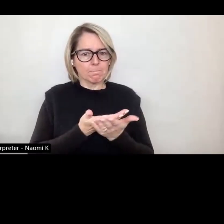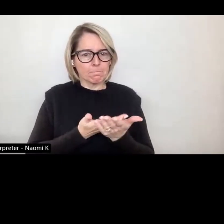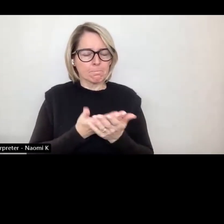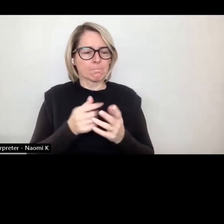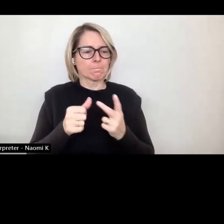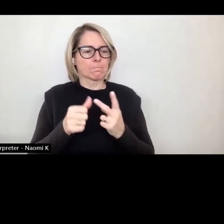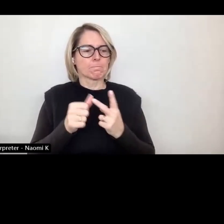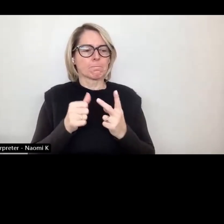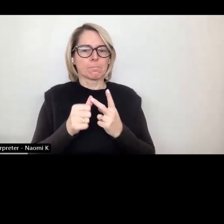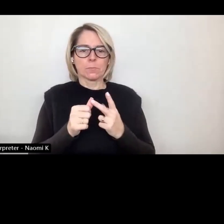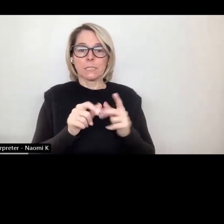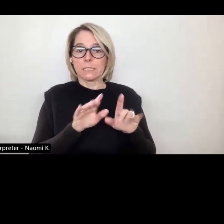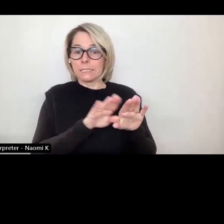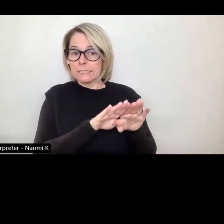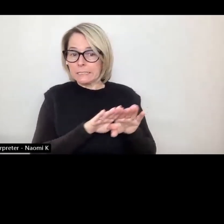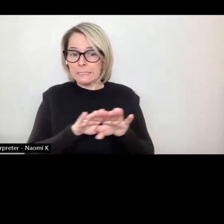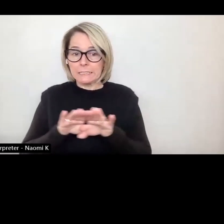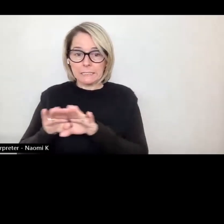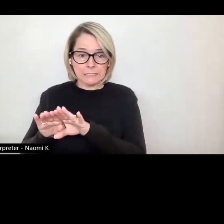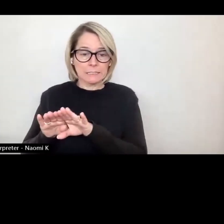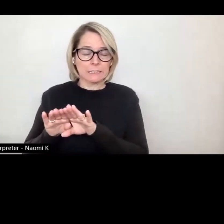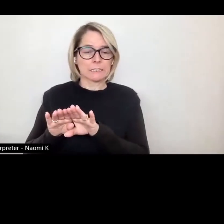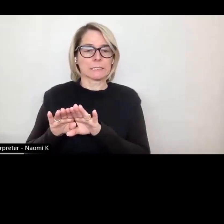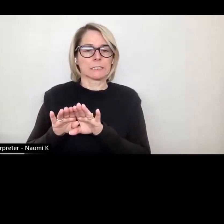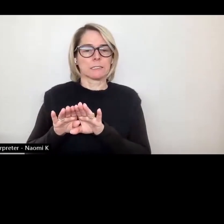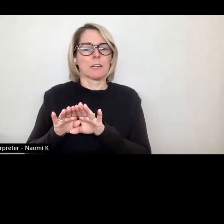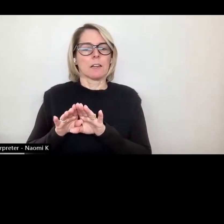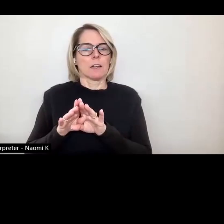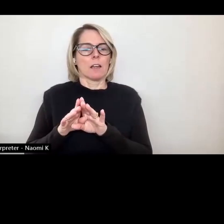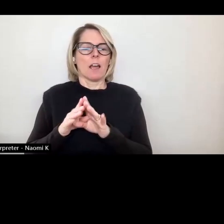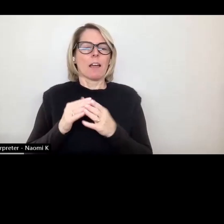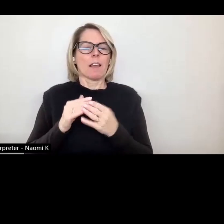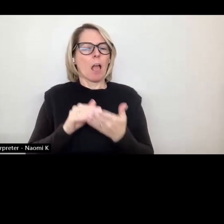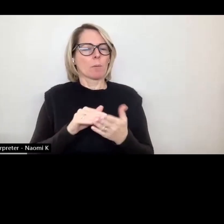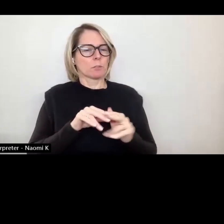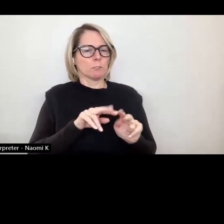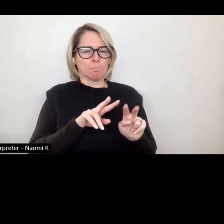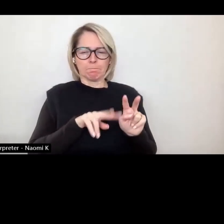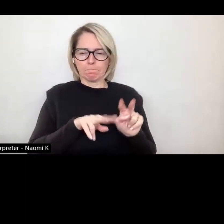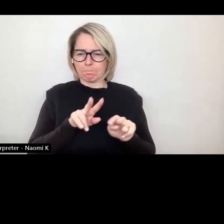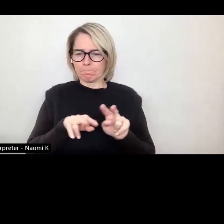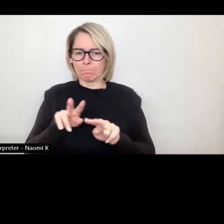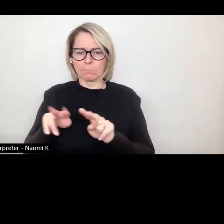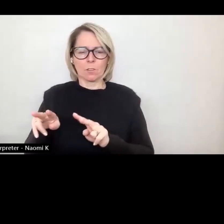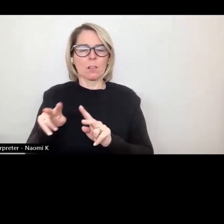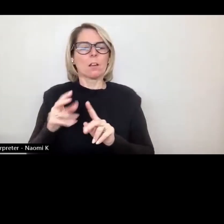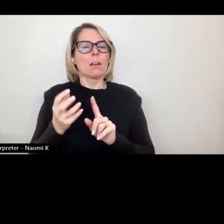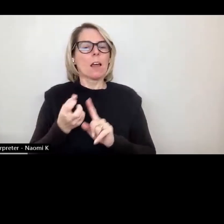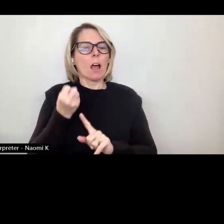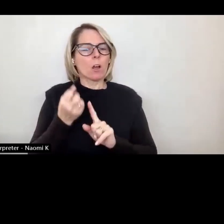It also helps us measure outcomes in terms of wellbeing outcomes for carers.